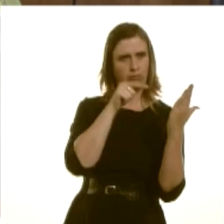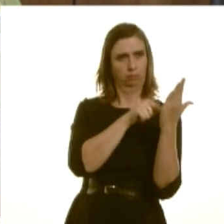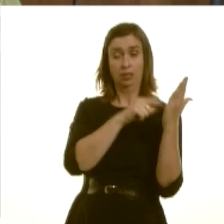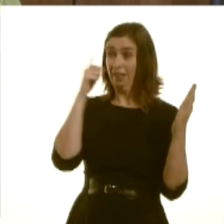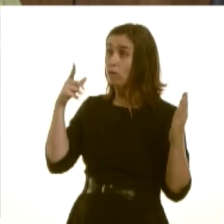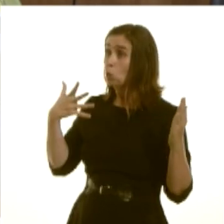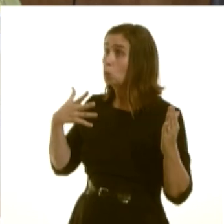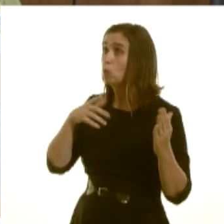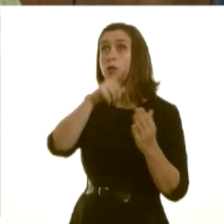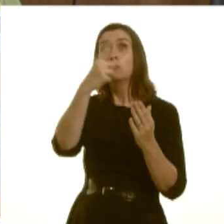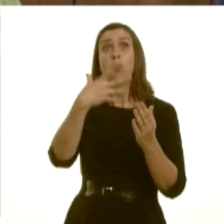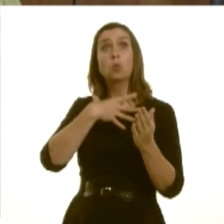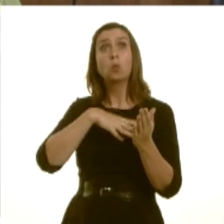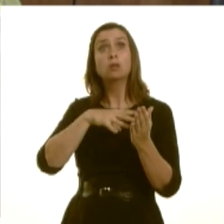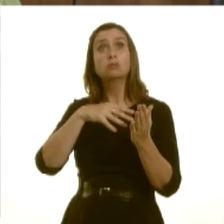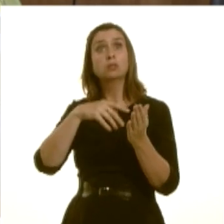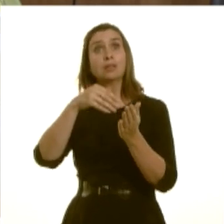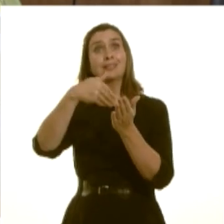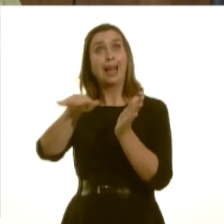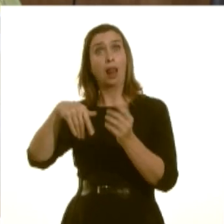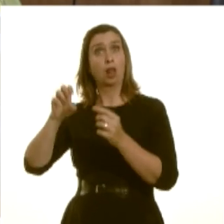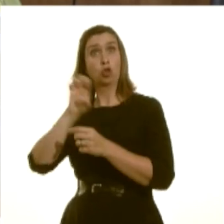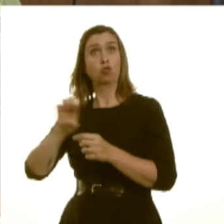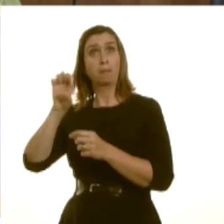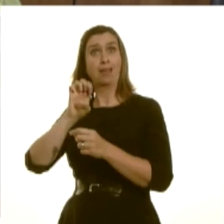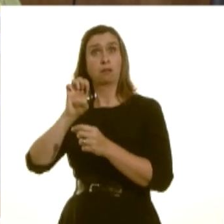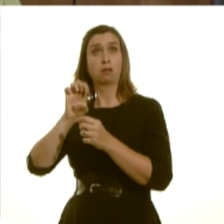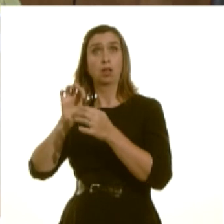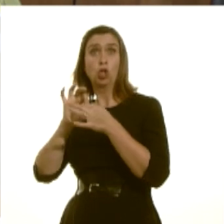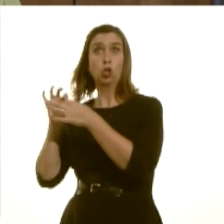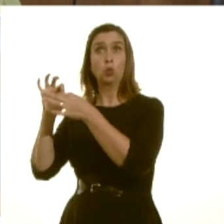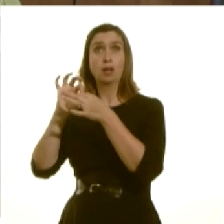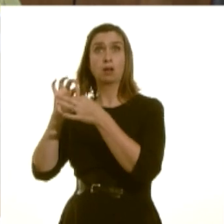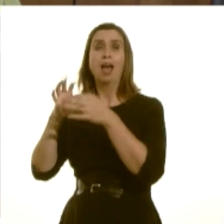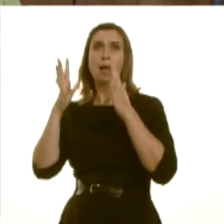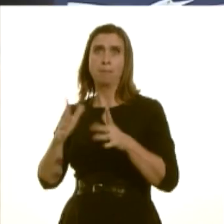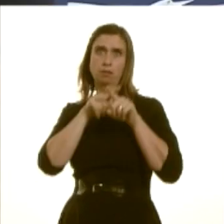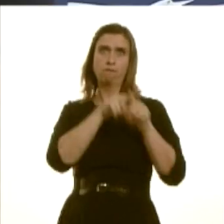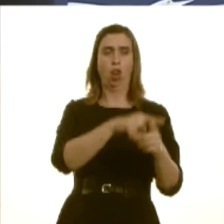to the European Union will have to meet the European Union's food standards. That is clarification